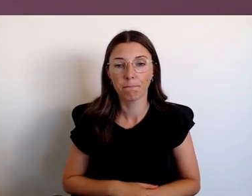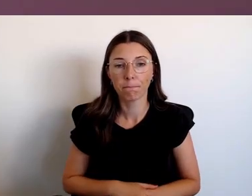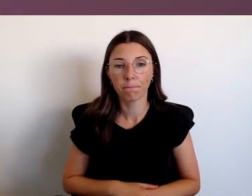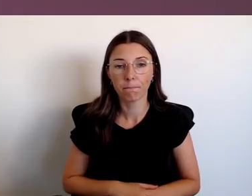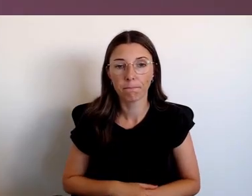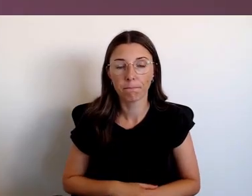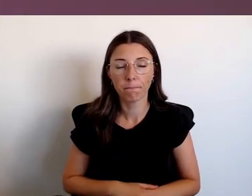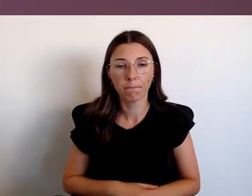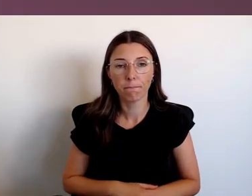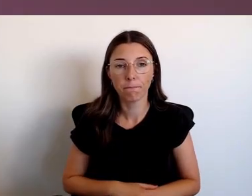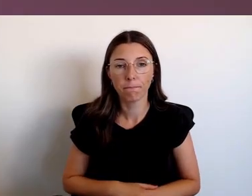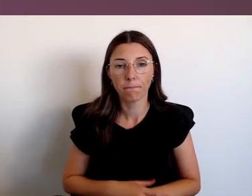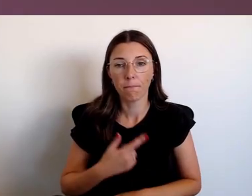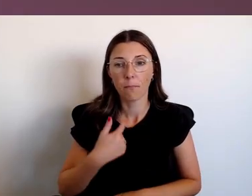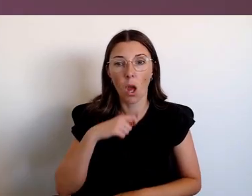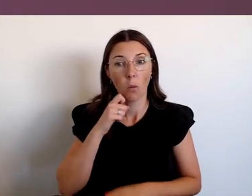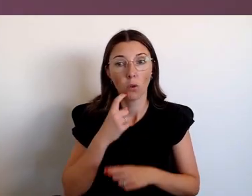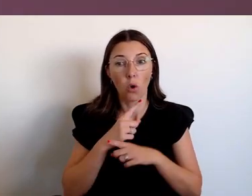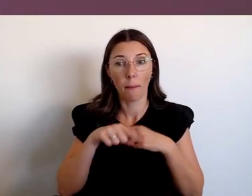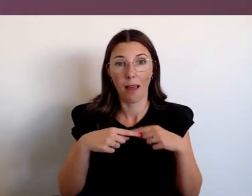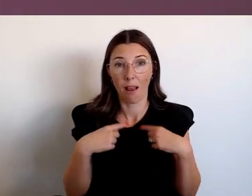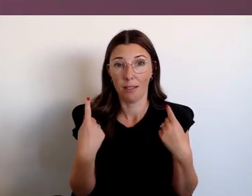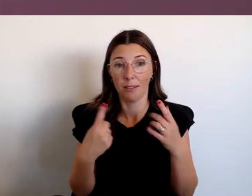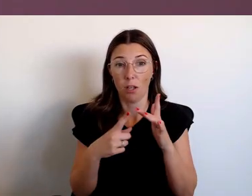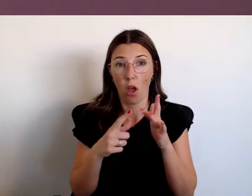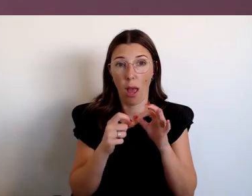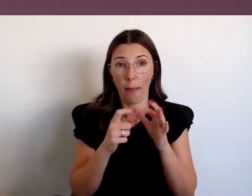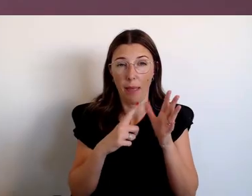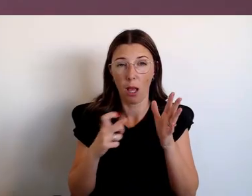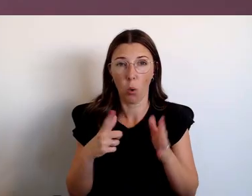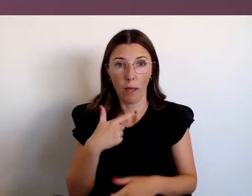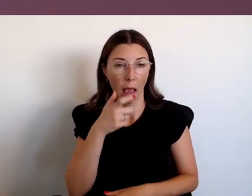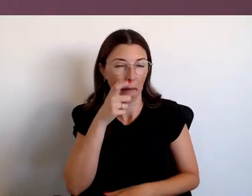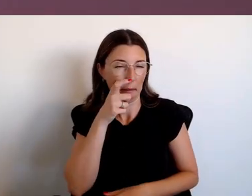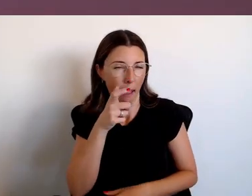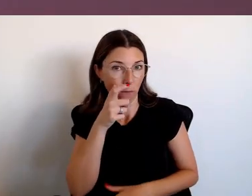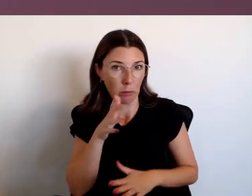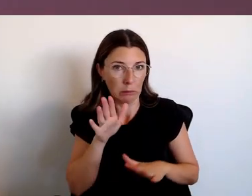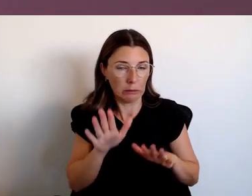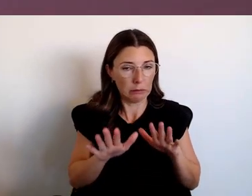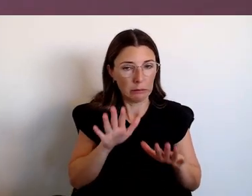this presentation is how, at IBAC, we're cautiously exploring the use of AI.